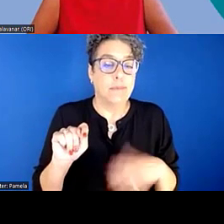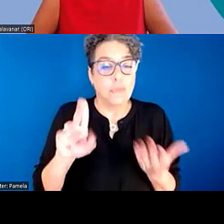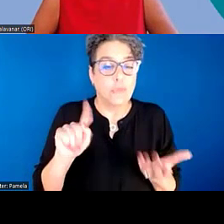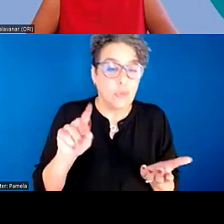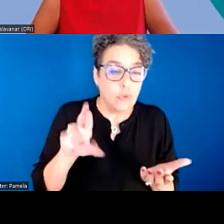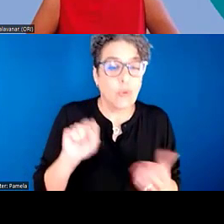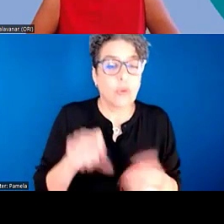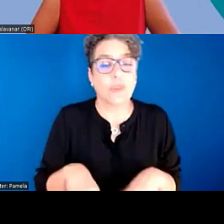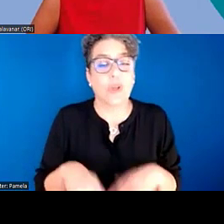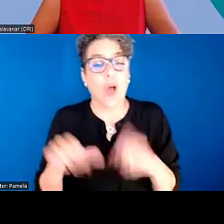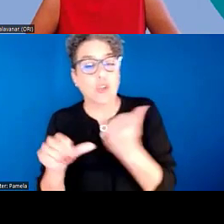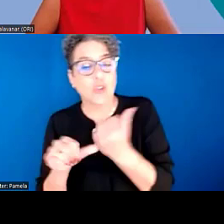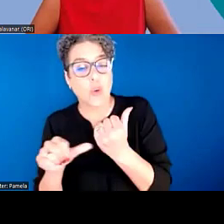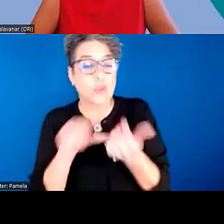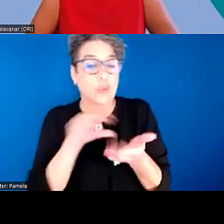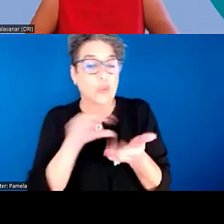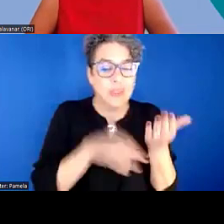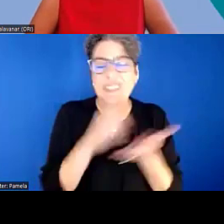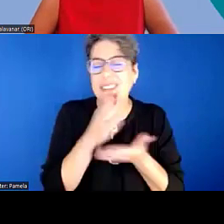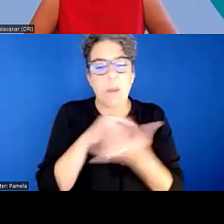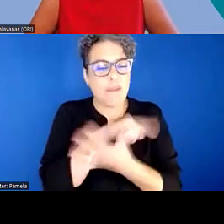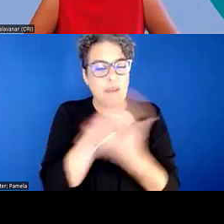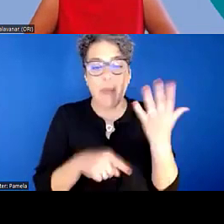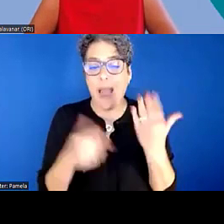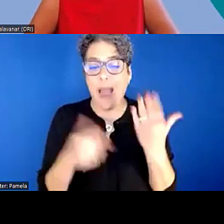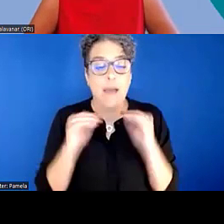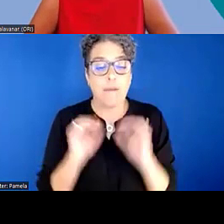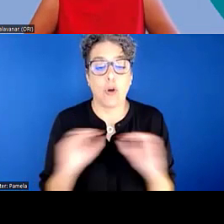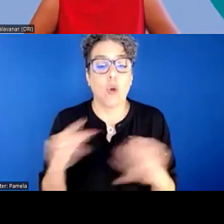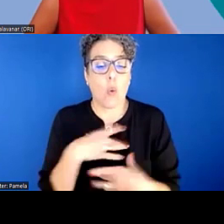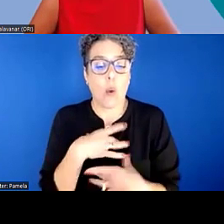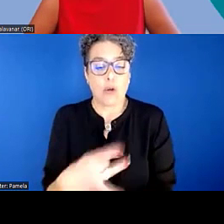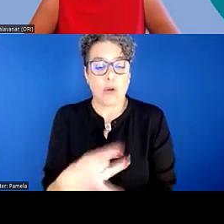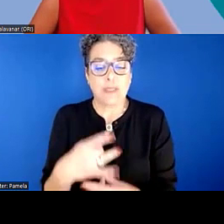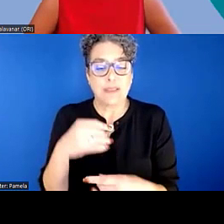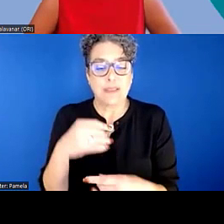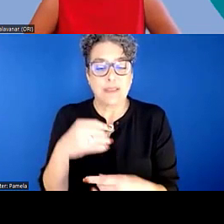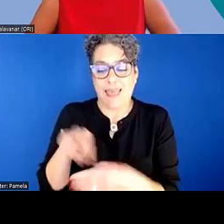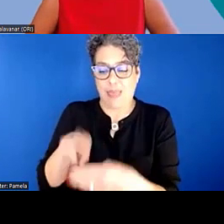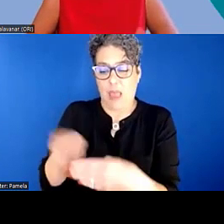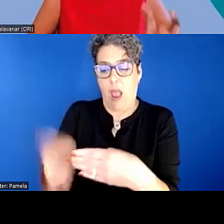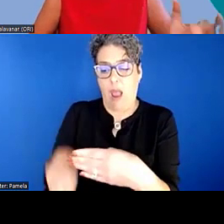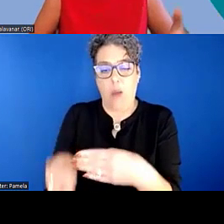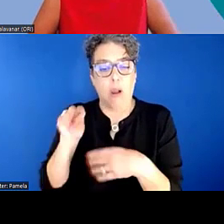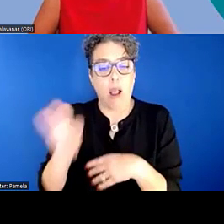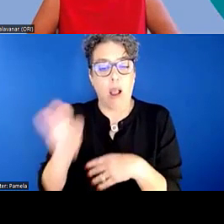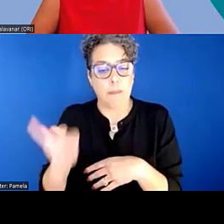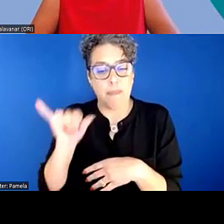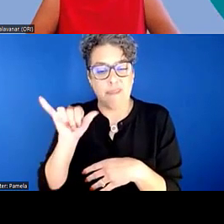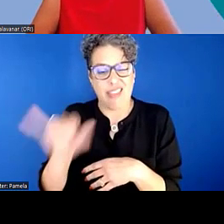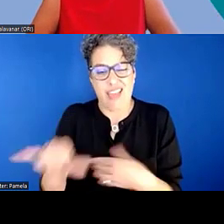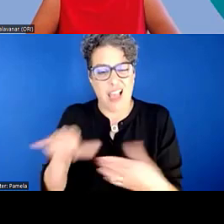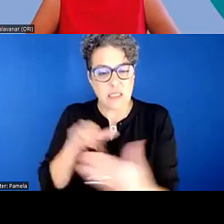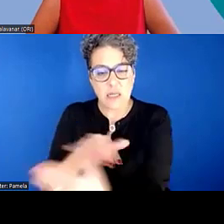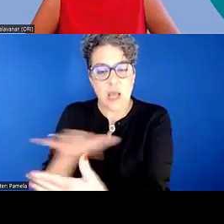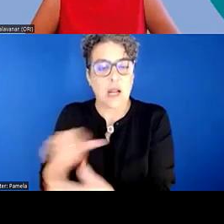Some of them do not even have any interest in the outcome of the clinical study. They are focused on incentives and so on,